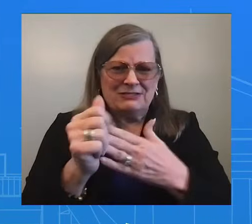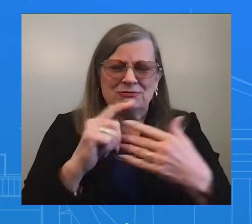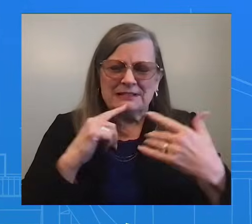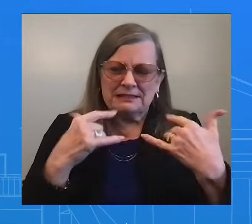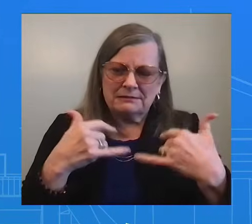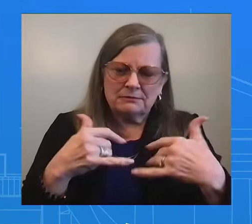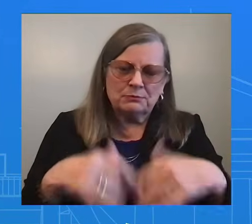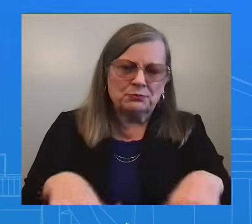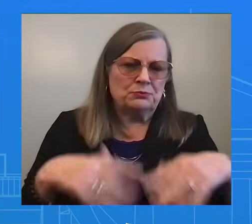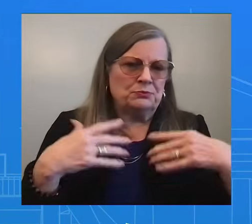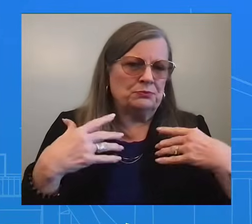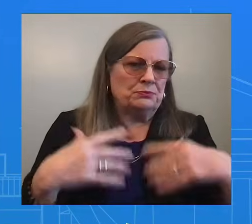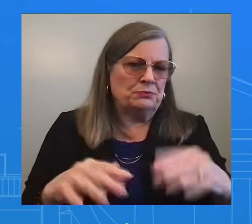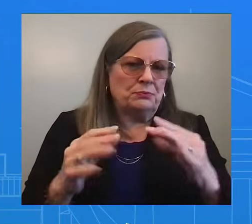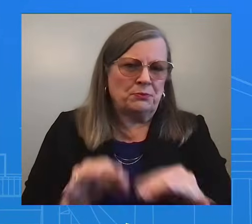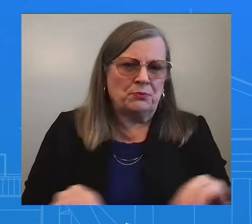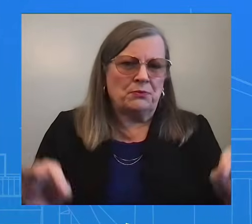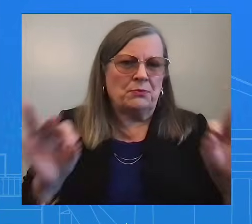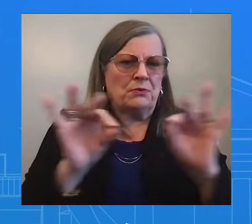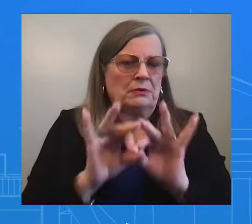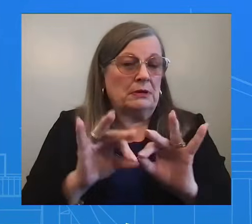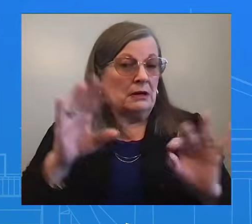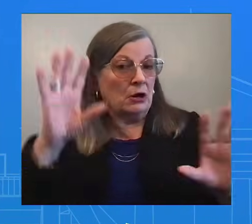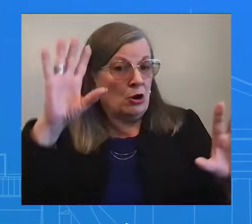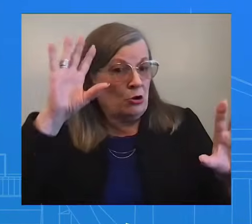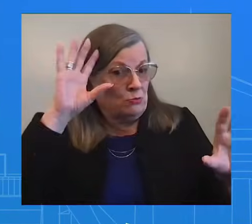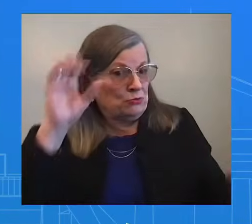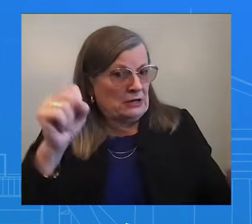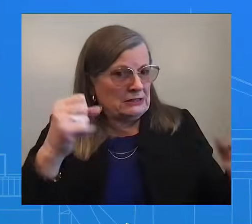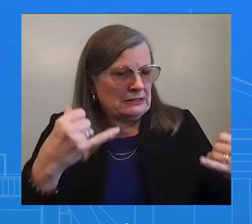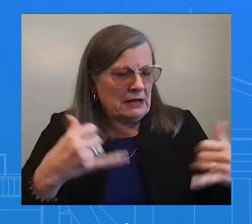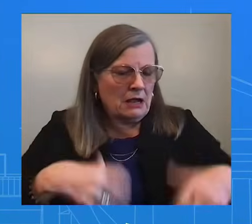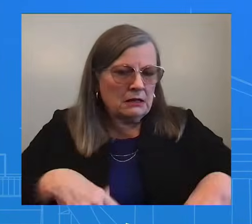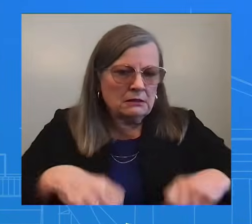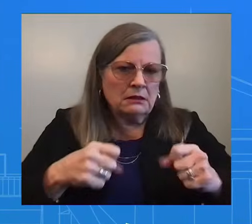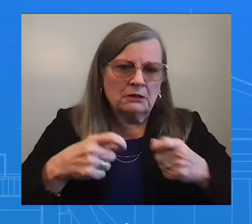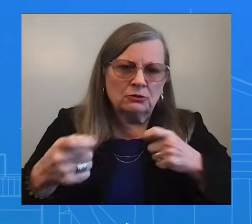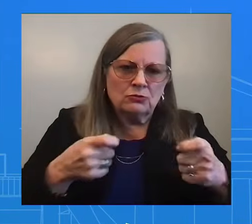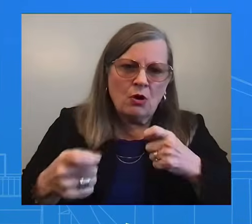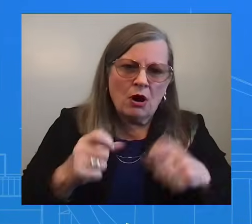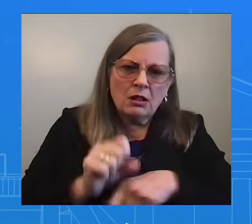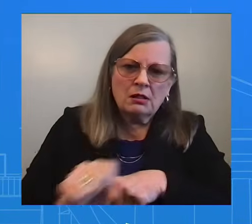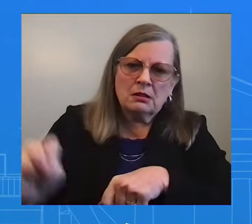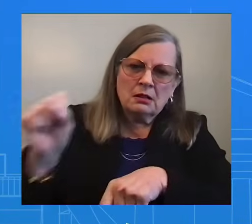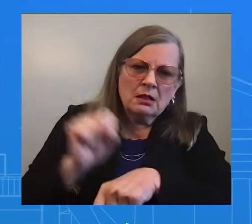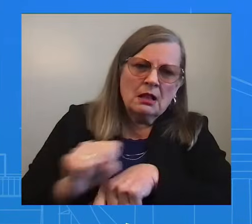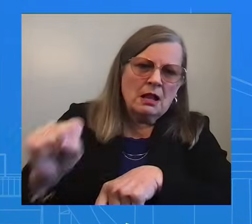that forward since he came into office -- again, through a reliance and a understanding that we can't do everything alone.